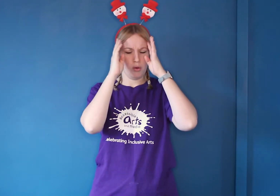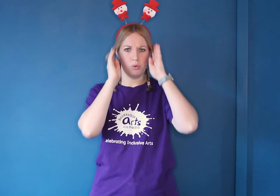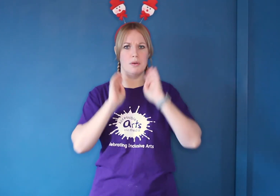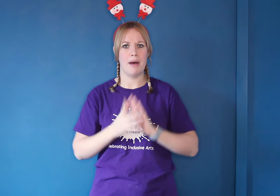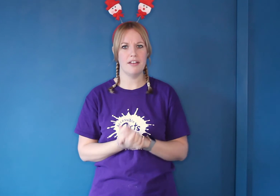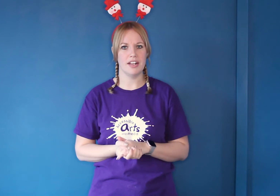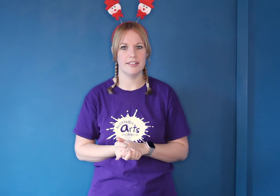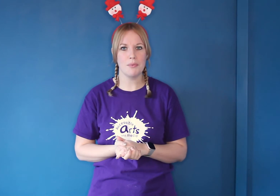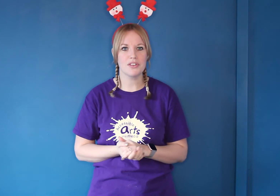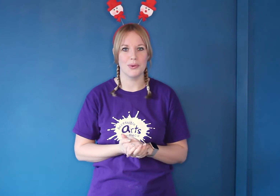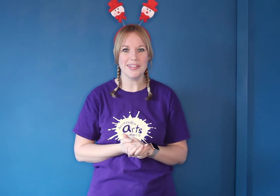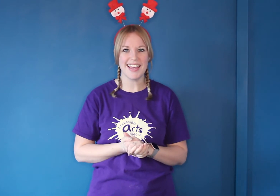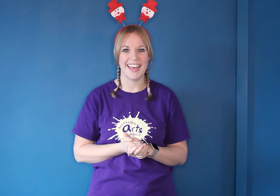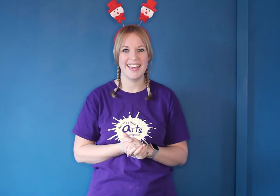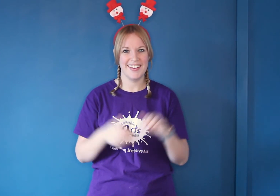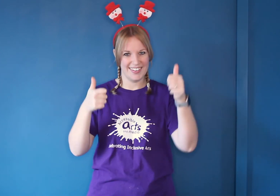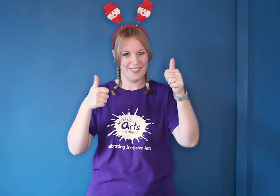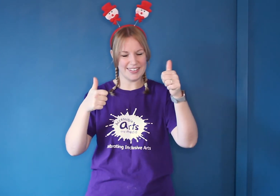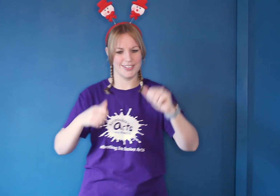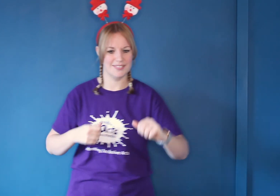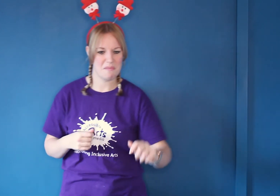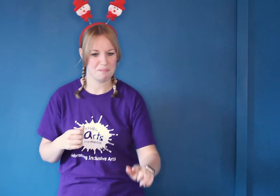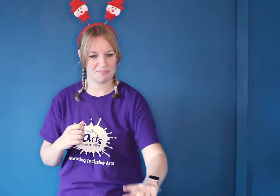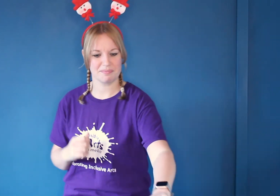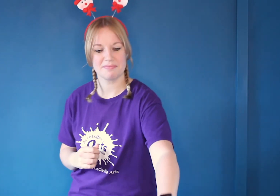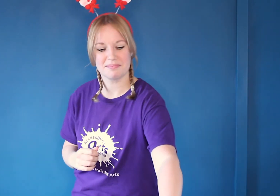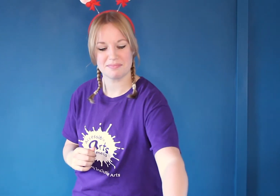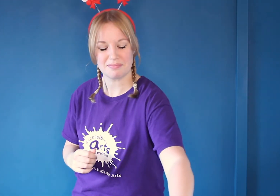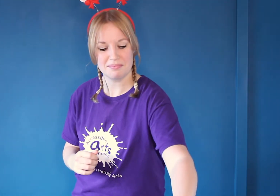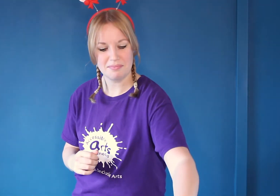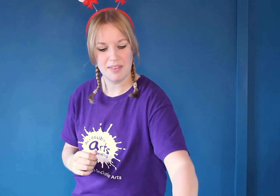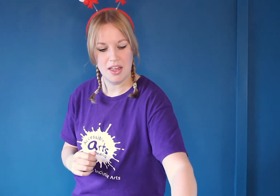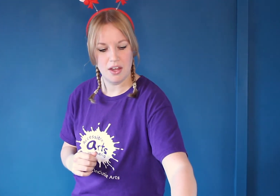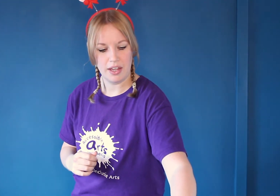Oo marvellous that was good wasn’t it?! Well done.